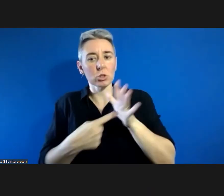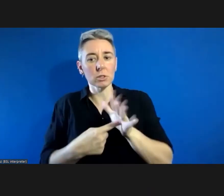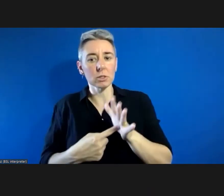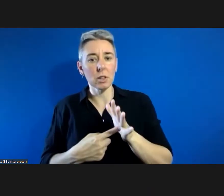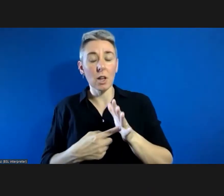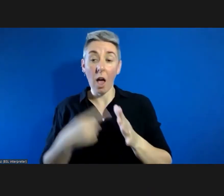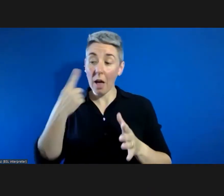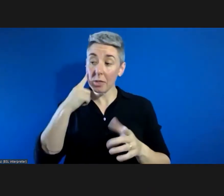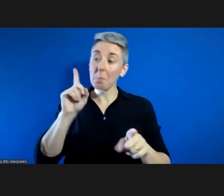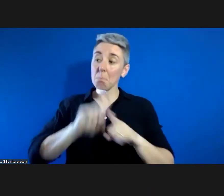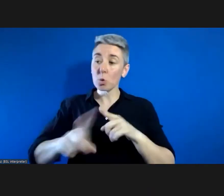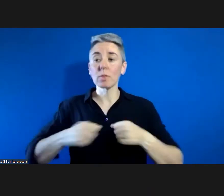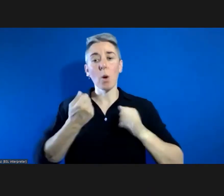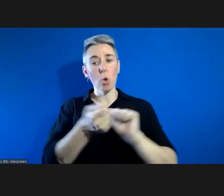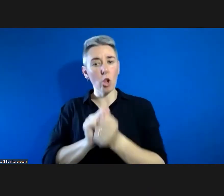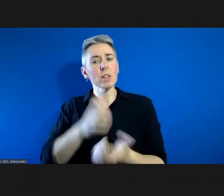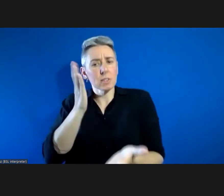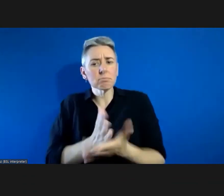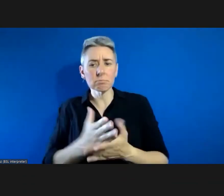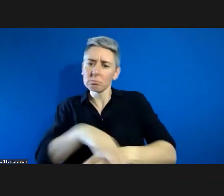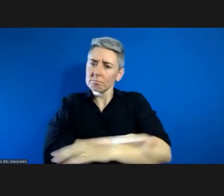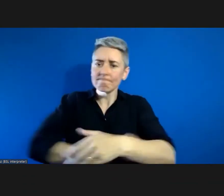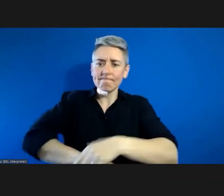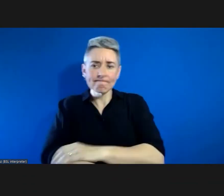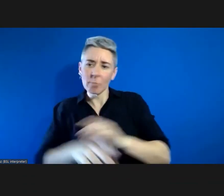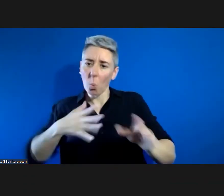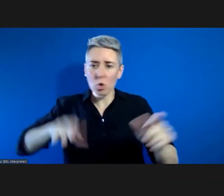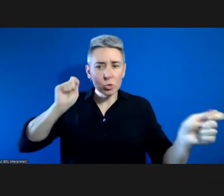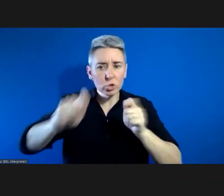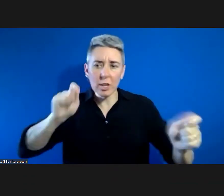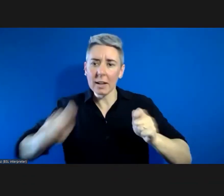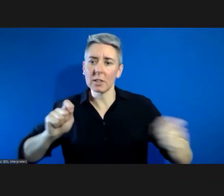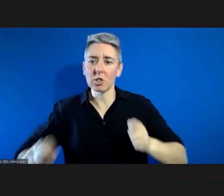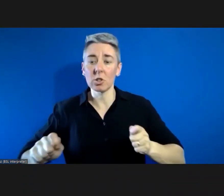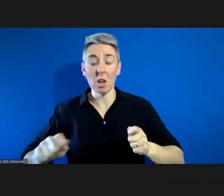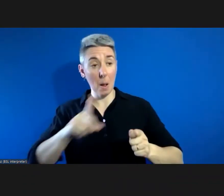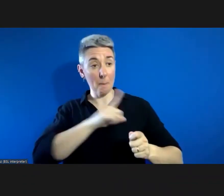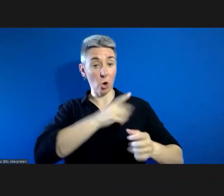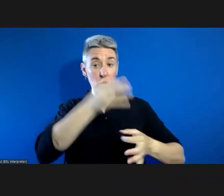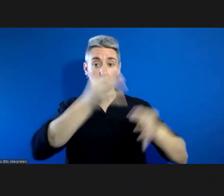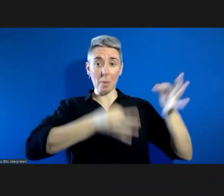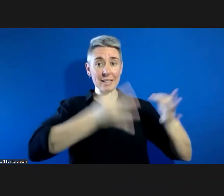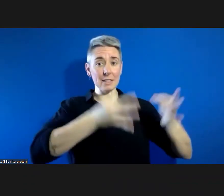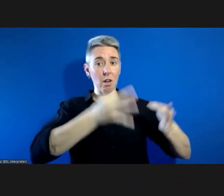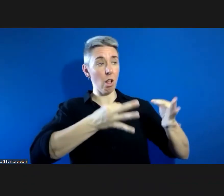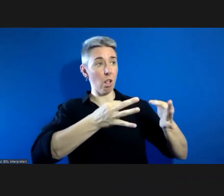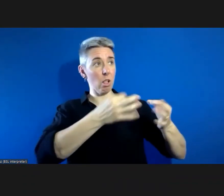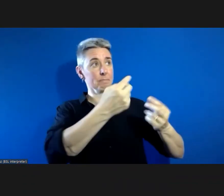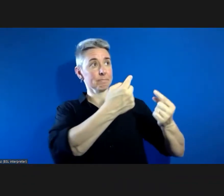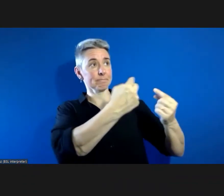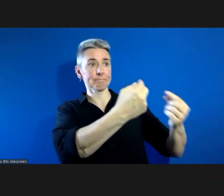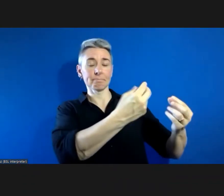really working hard to change things, but not because of any political attachment, particular political attachment, but because it's the right thing to do.